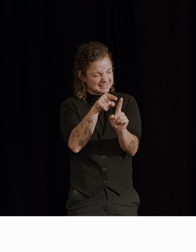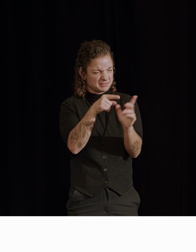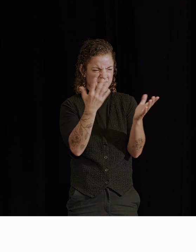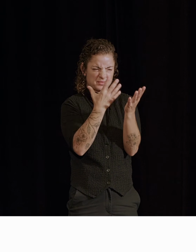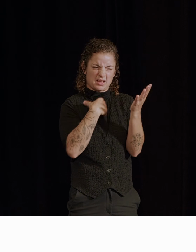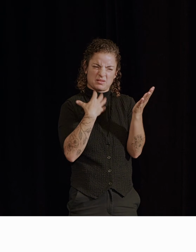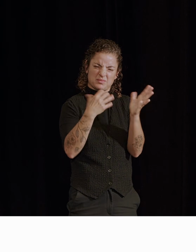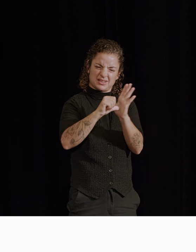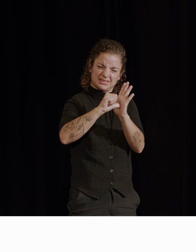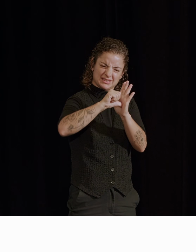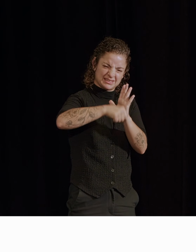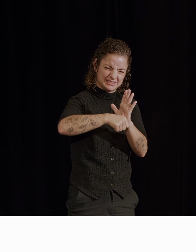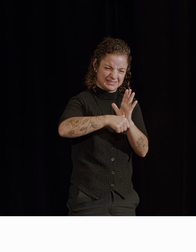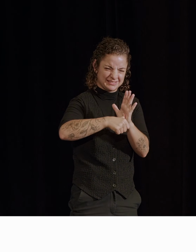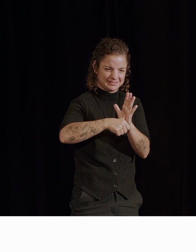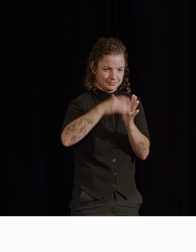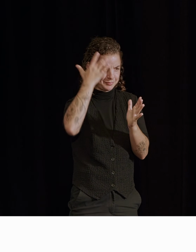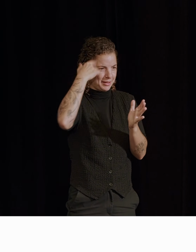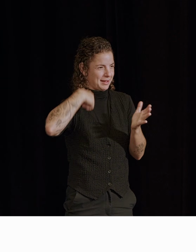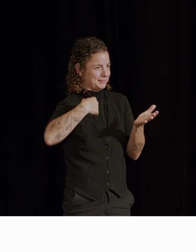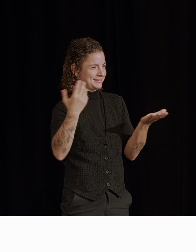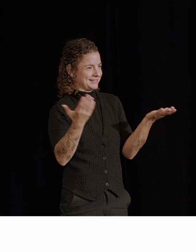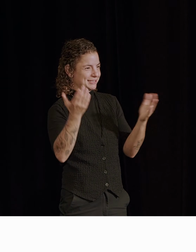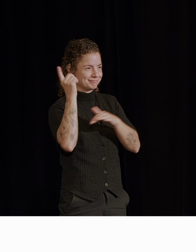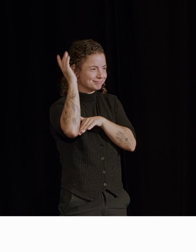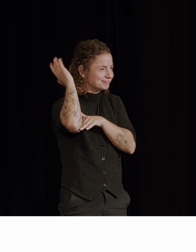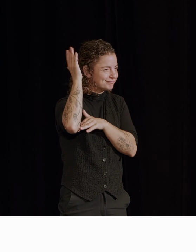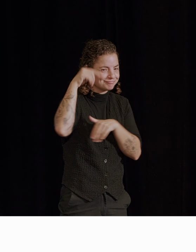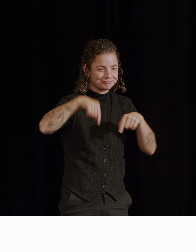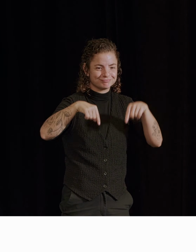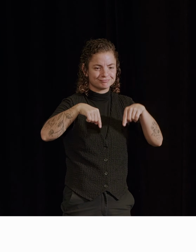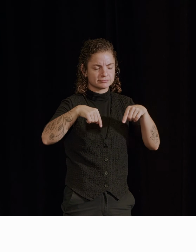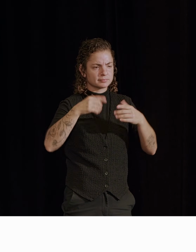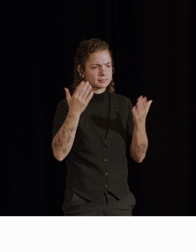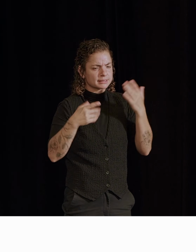this to audiences that maybe don't have the implicit understanding or